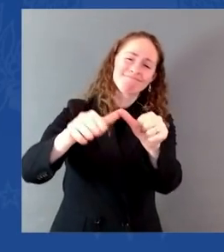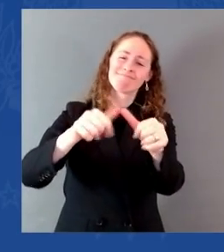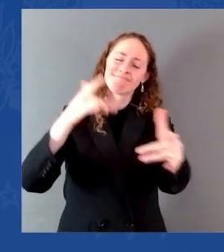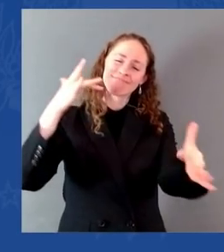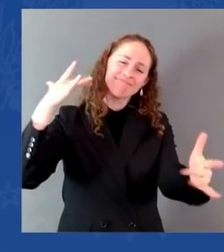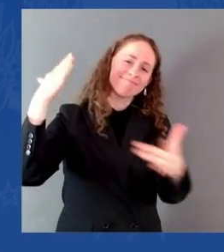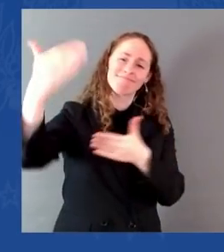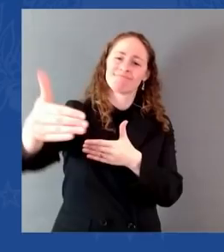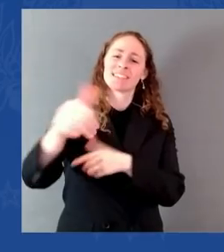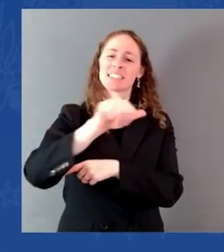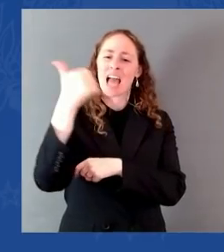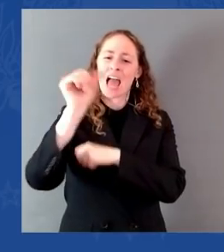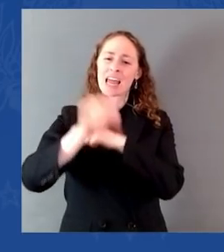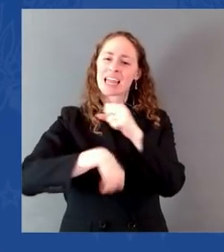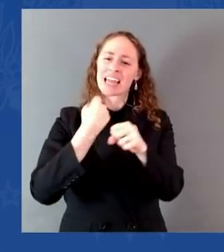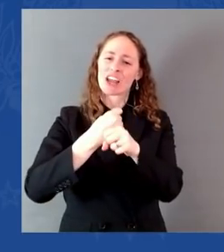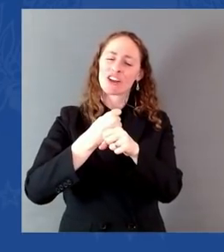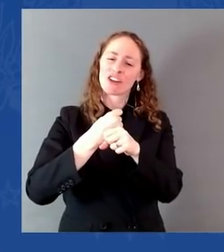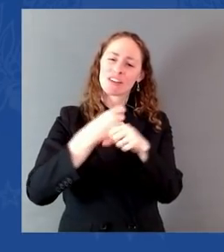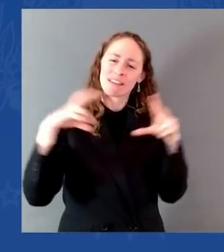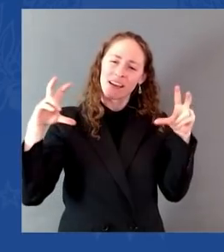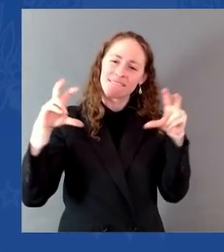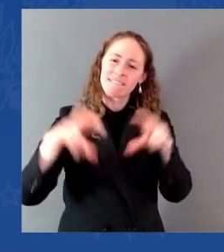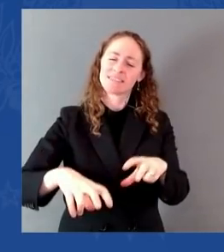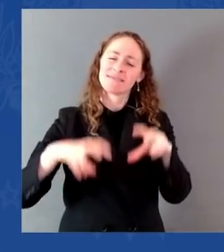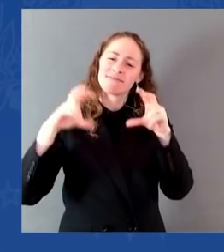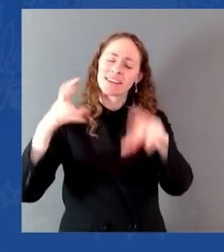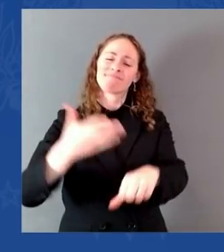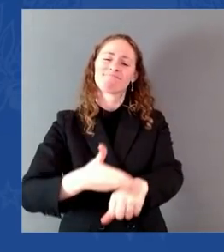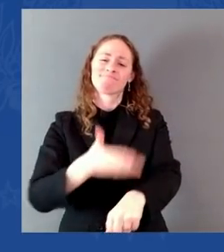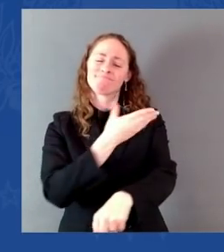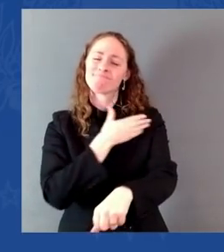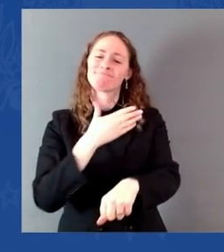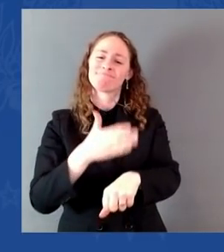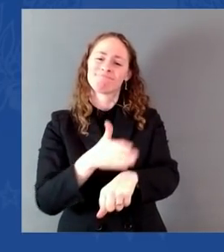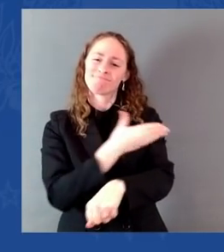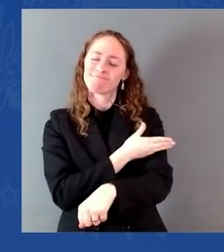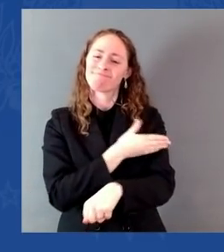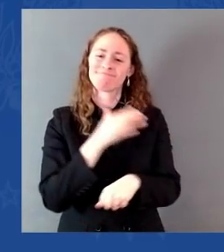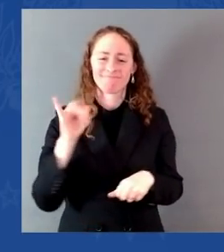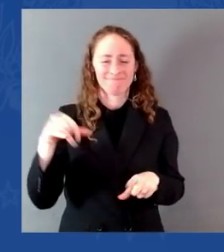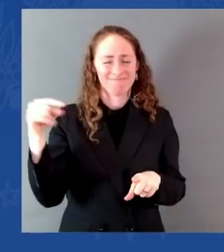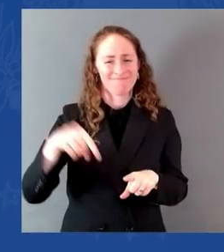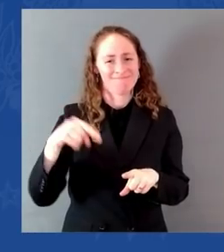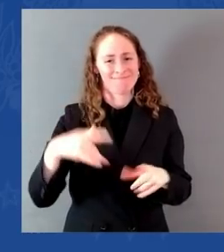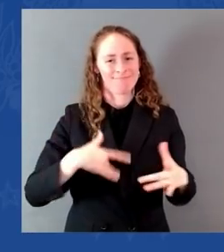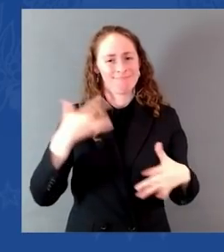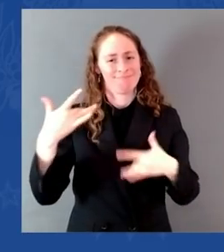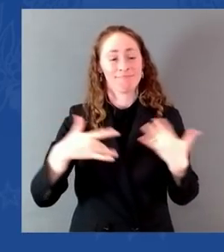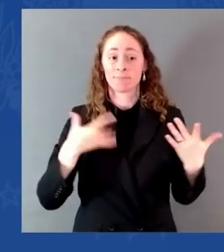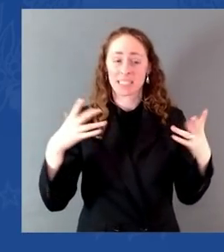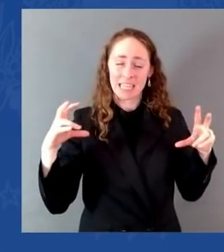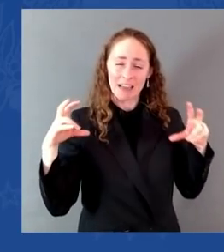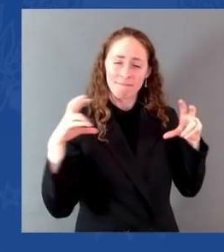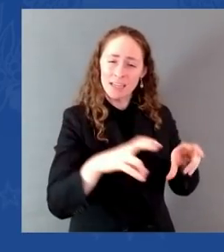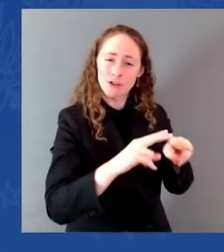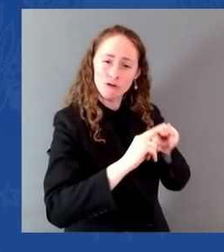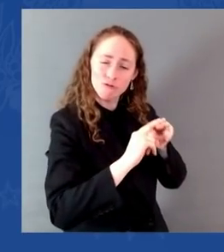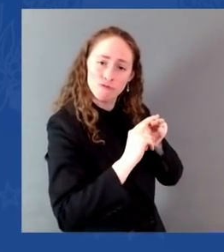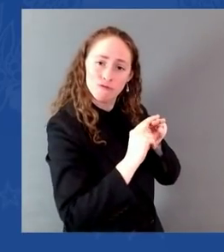in passenger rail in 50 years -- $66 billion for passenger and freight rail.